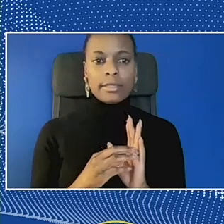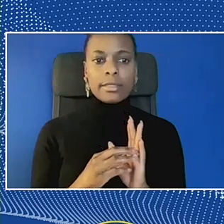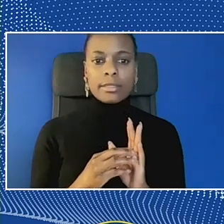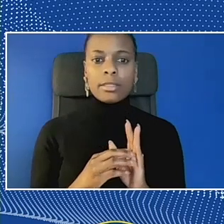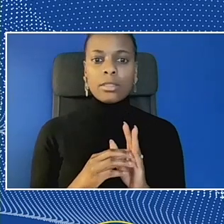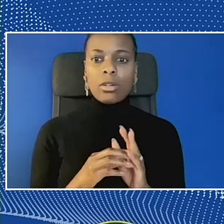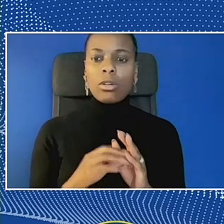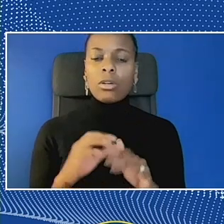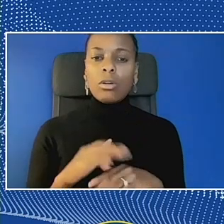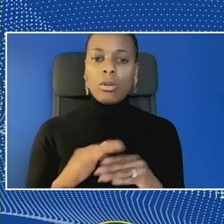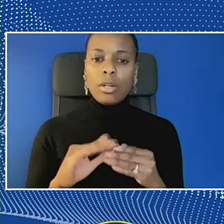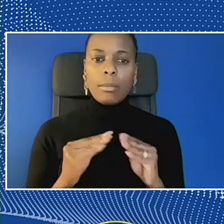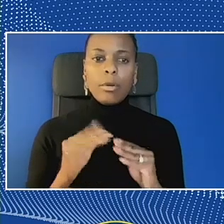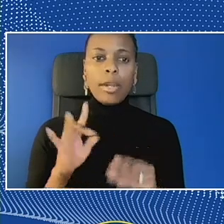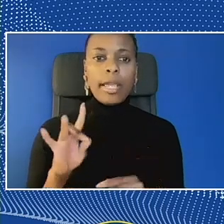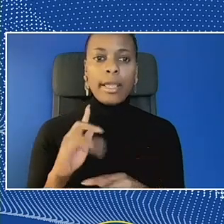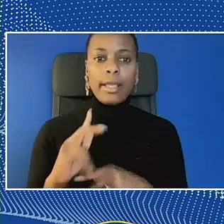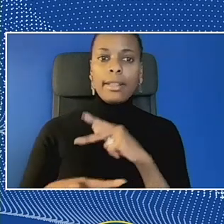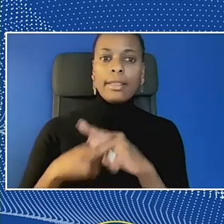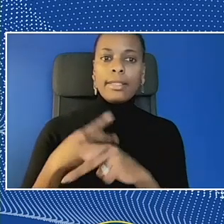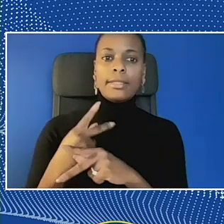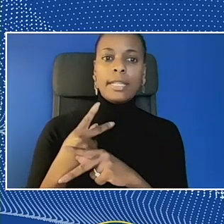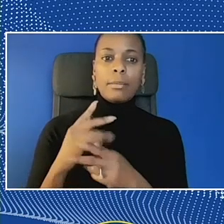the type of school we heard yesterday from